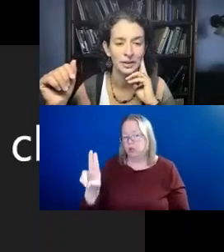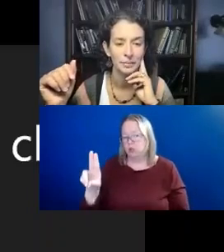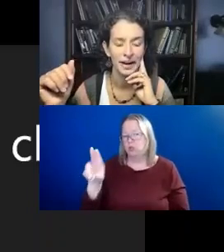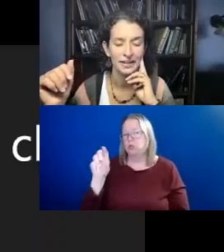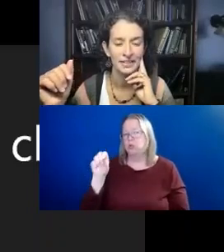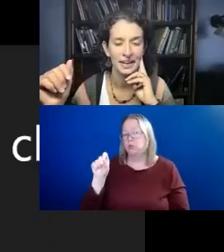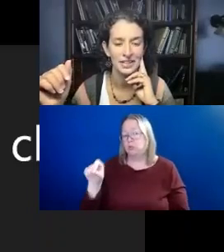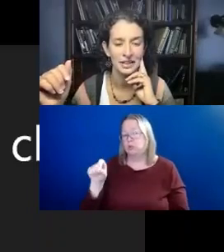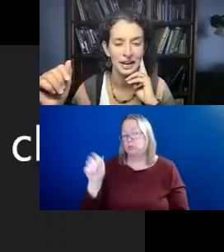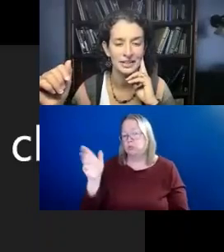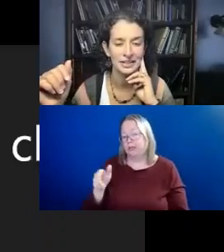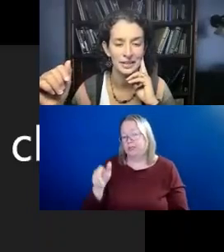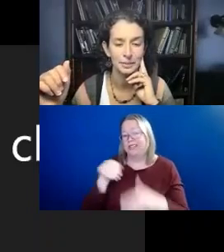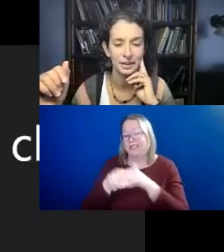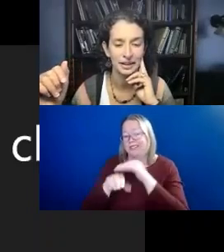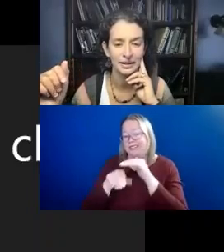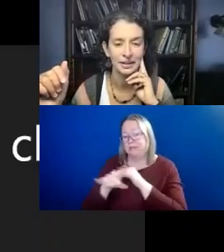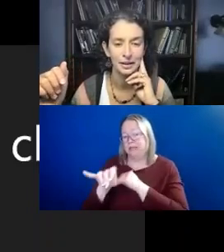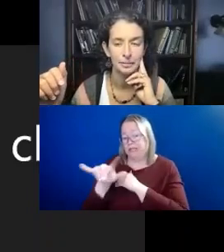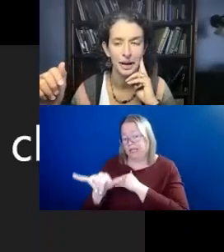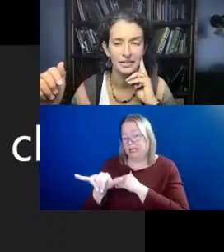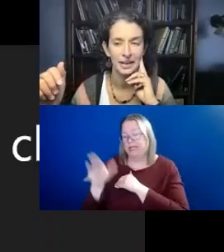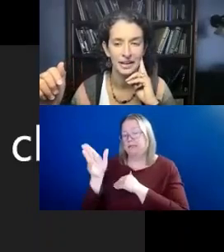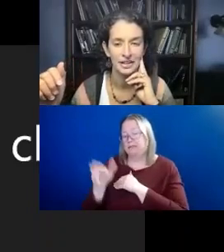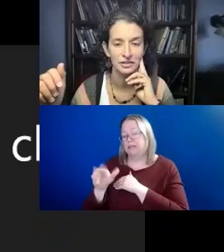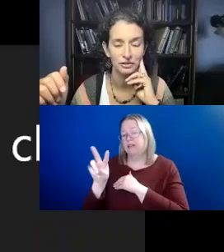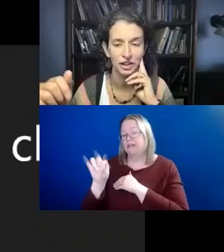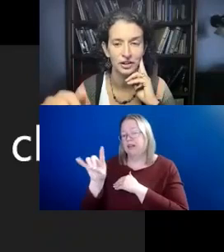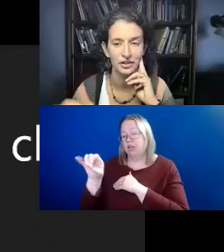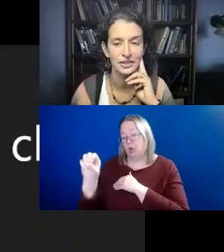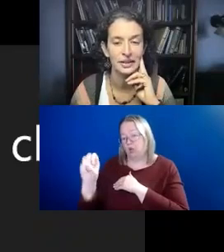13:27:49 /accessibility/videos